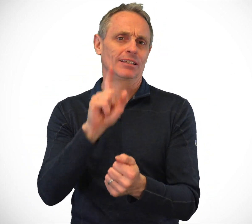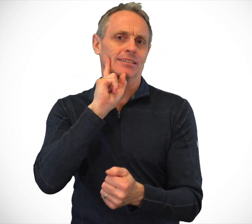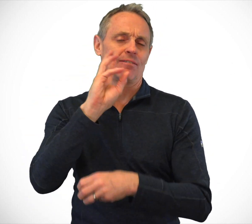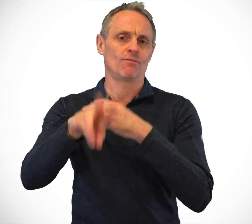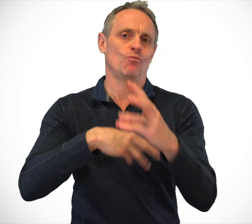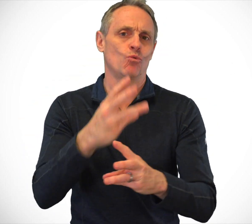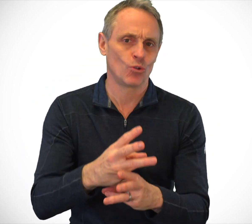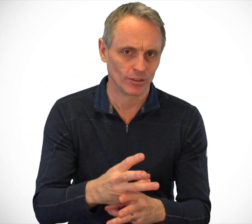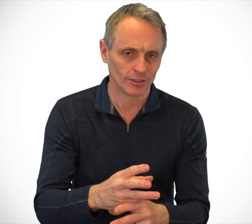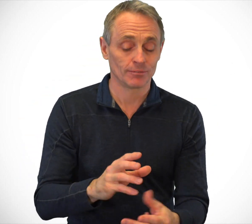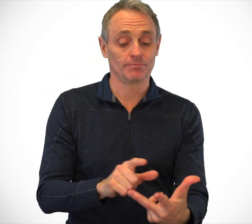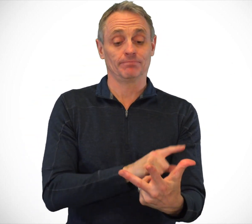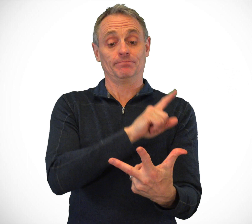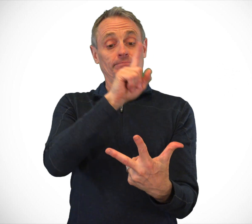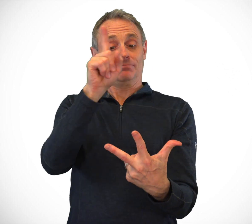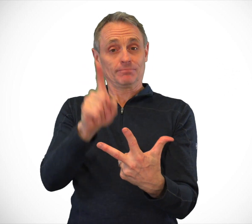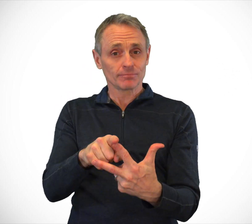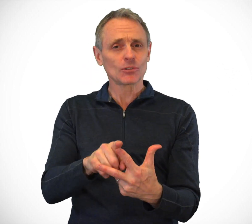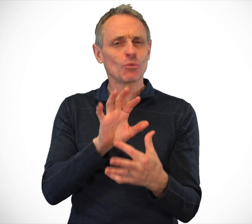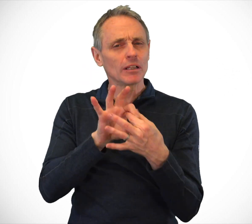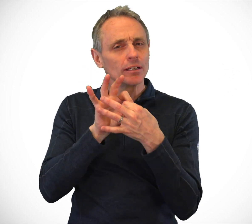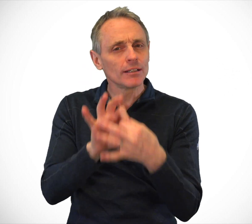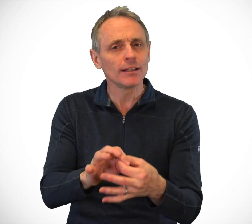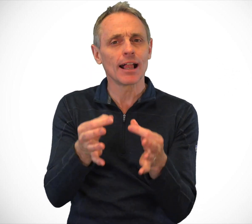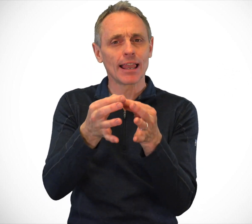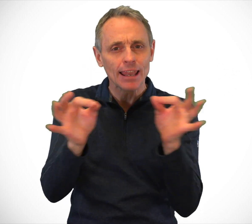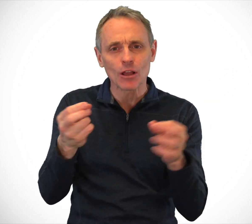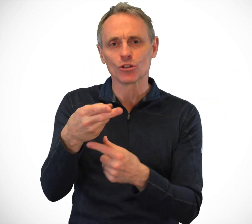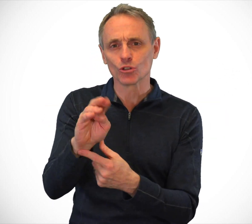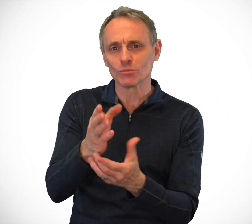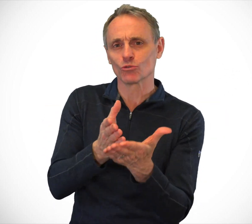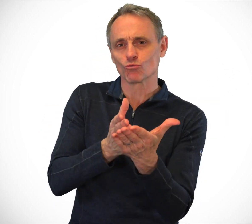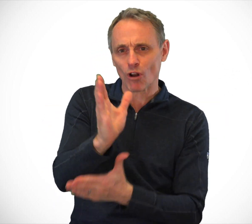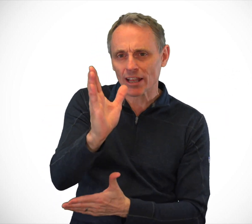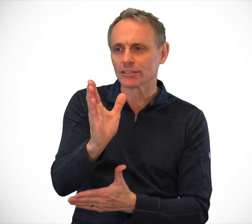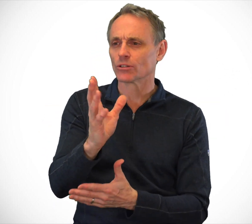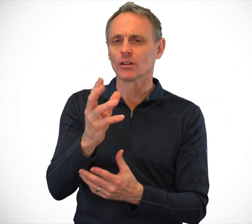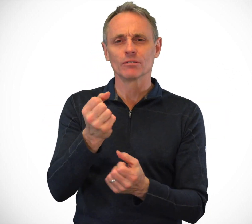In the concentration of Language and Human Rights, the goal is to understand language